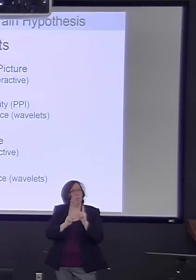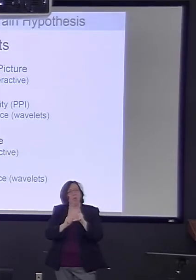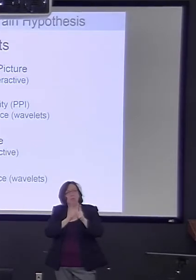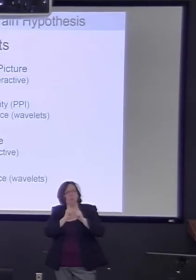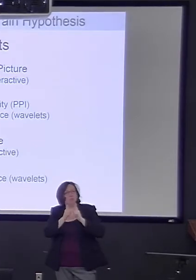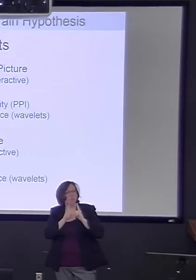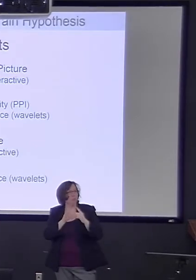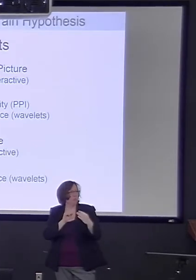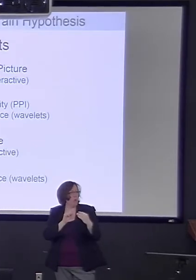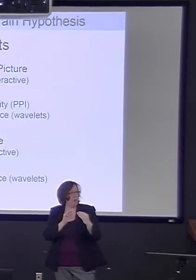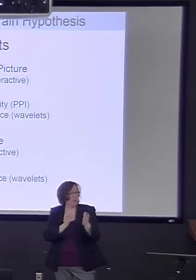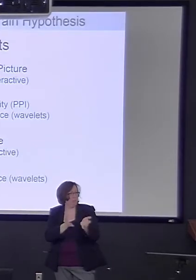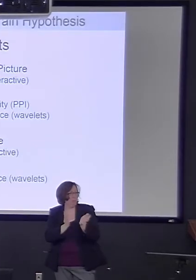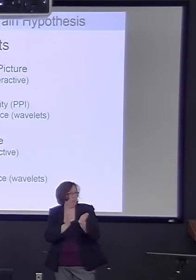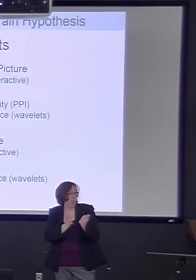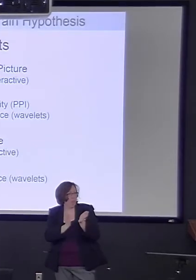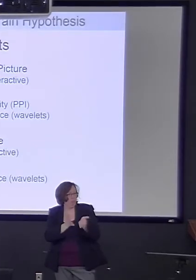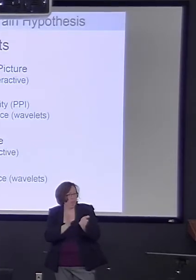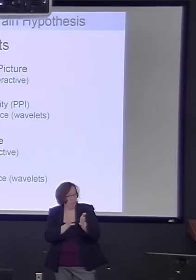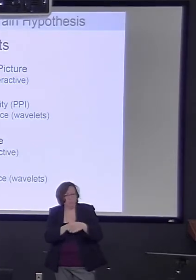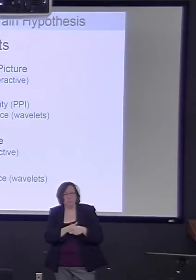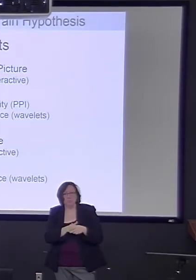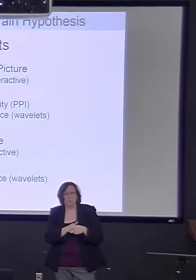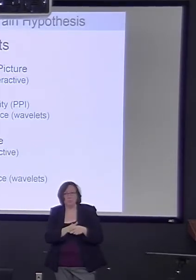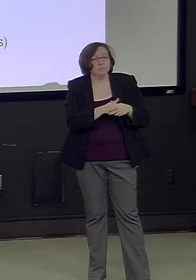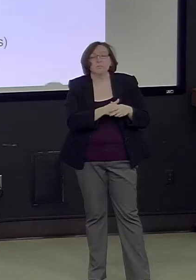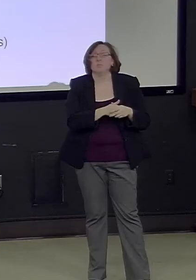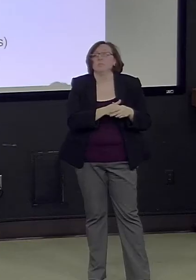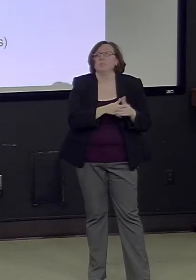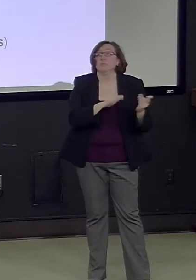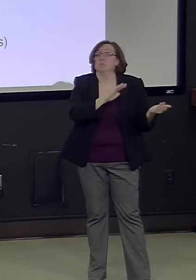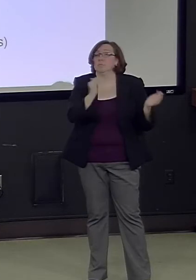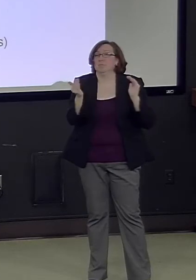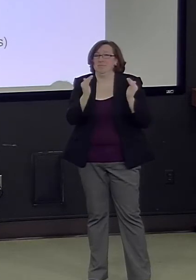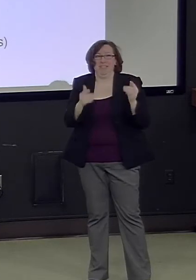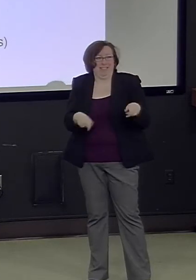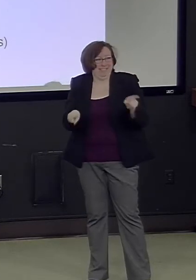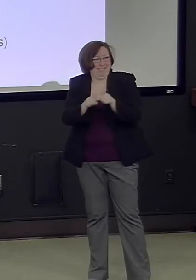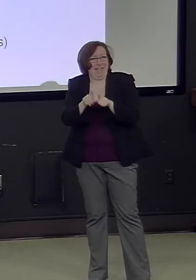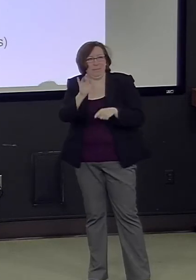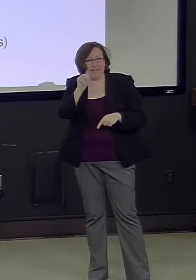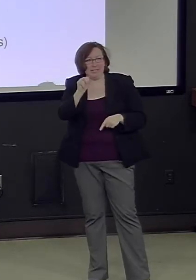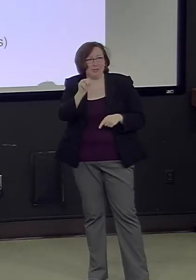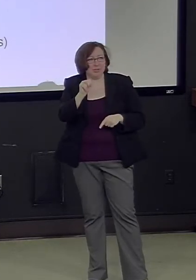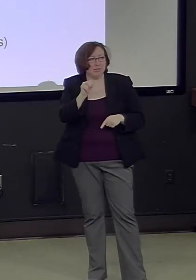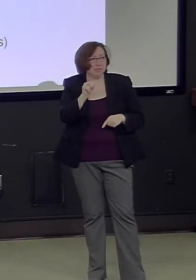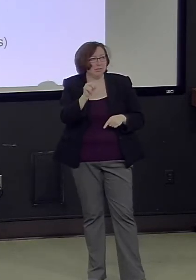and we'll compare that with the exact same condition with a non-interactive monologue.